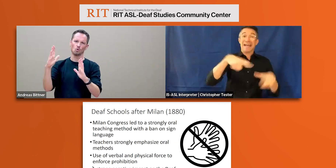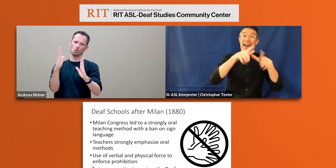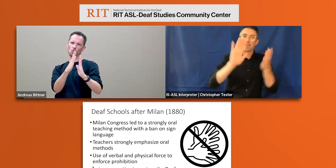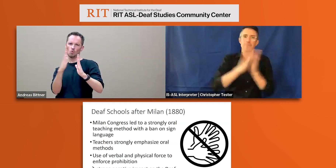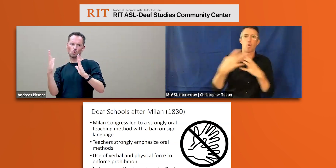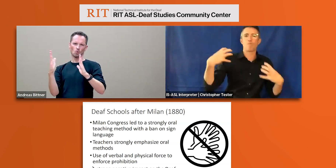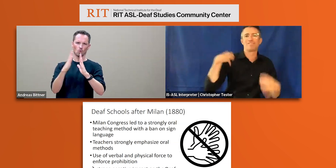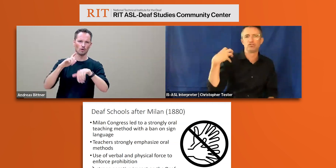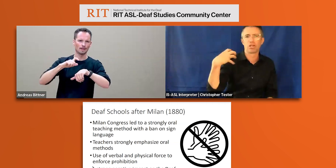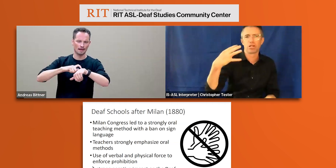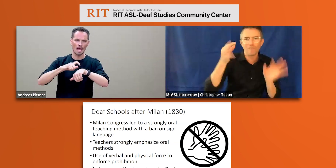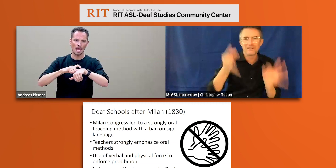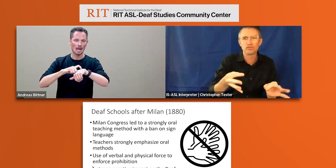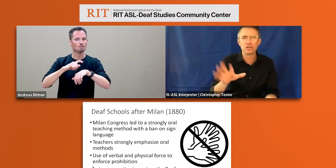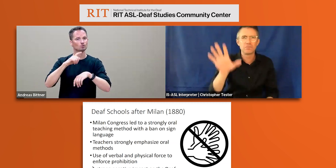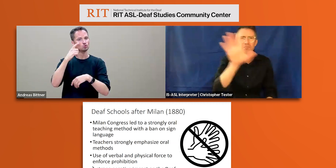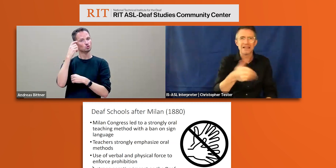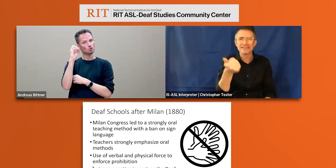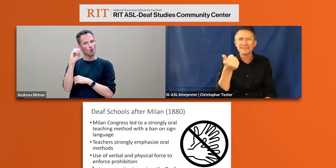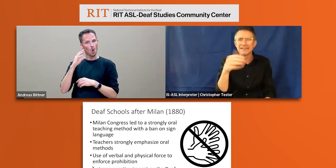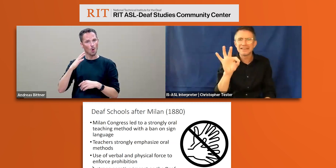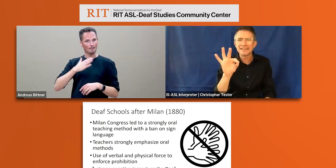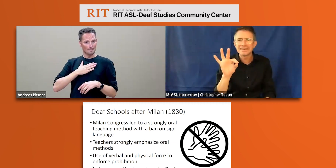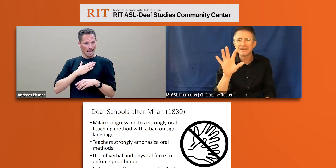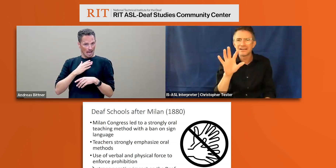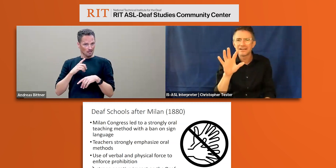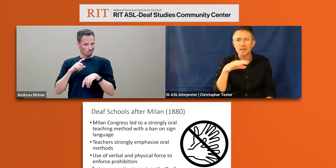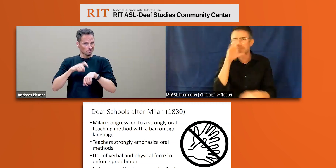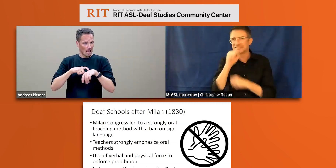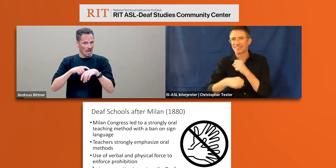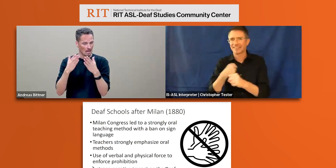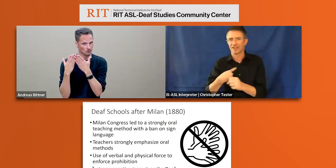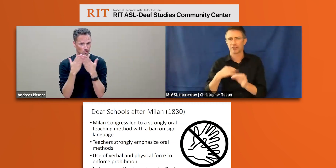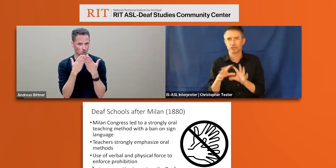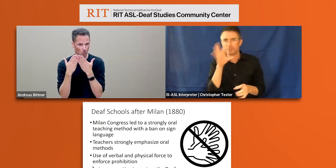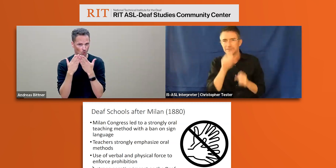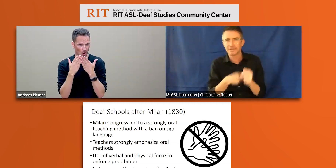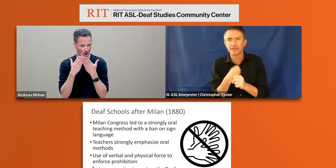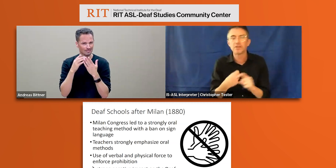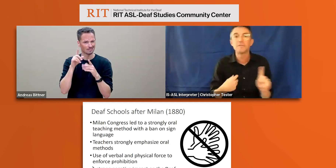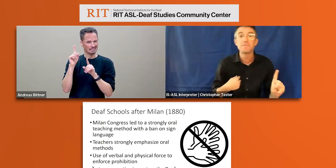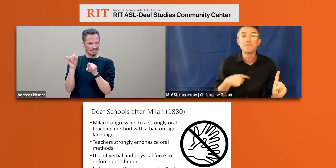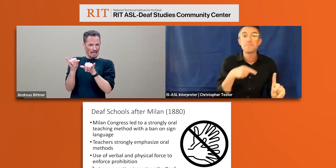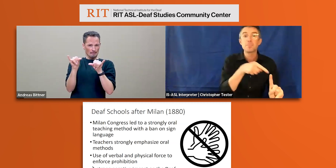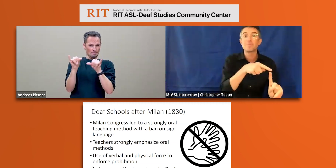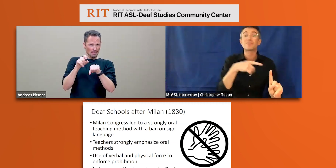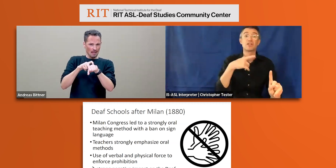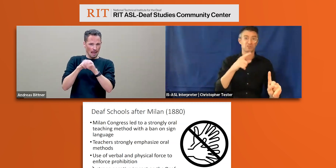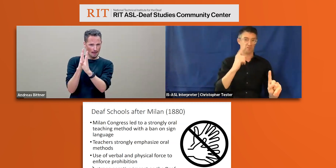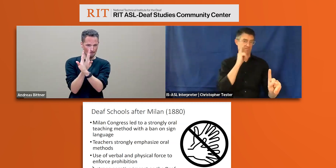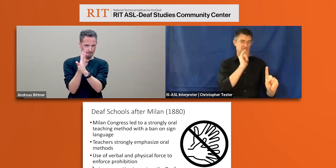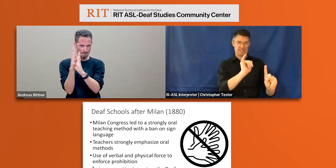to the German government and worked and fought until sign language became the official language,